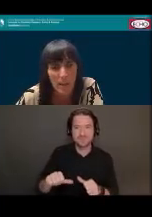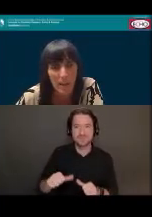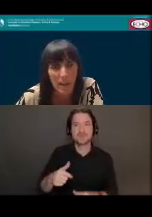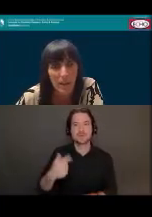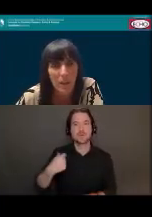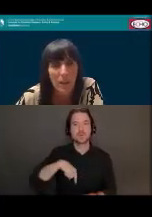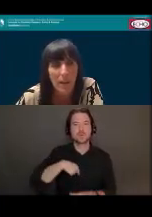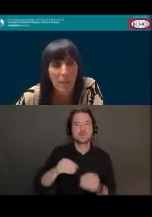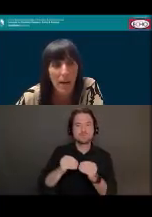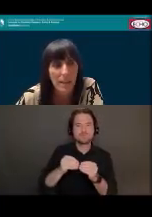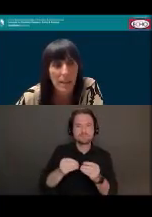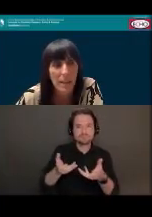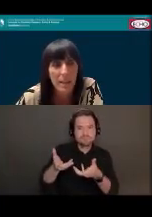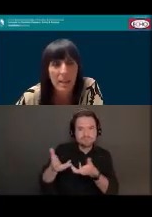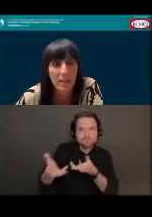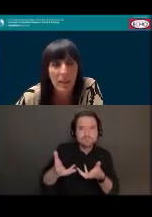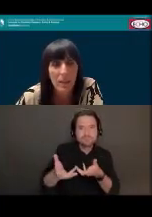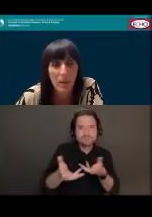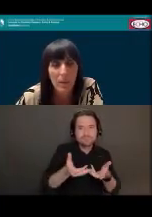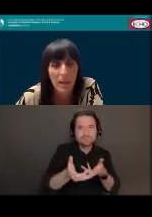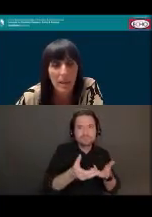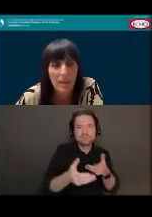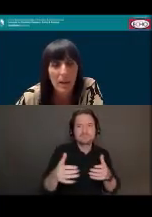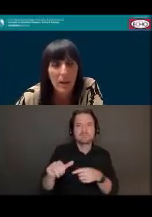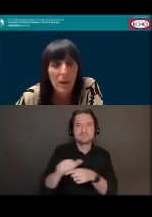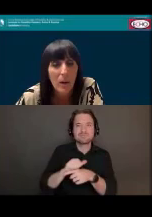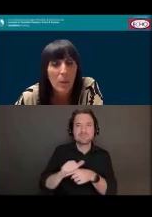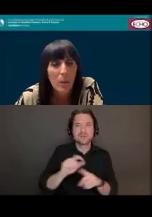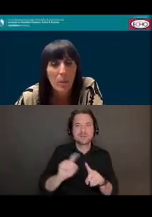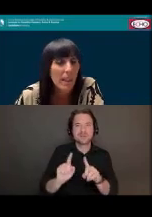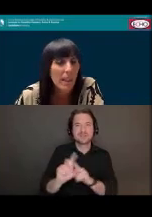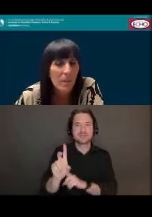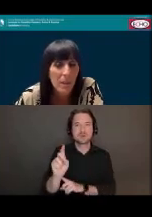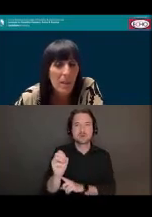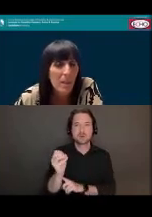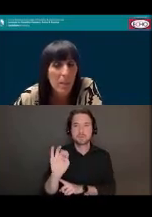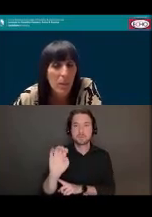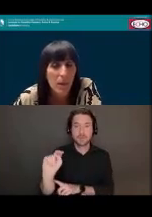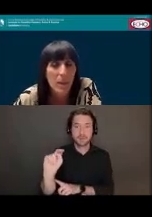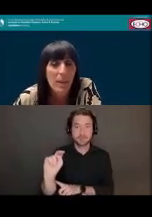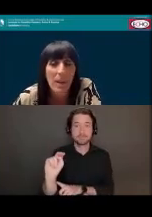engaged and practicing different domains. Play really supports